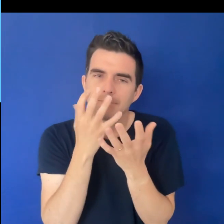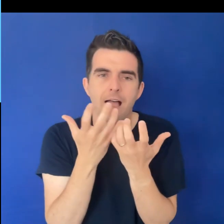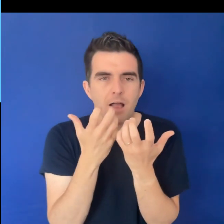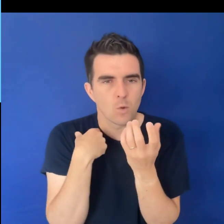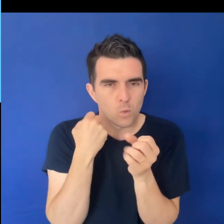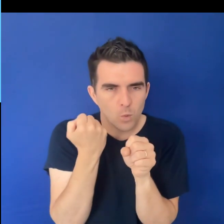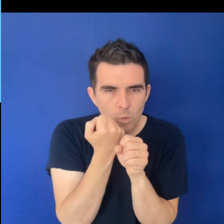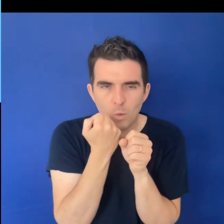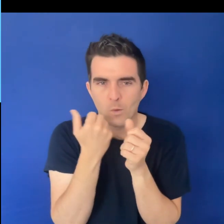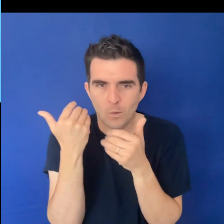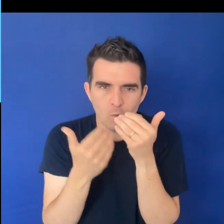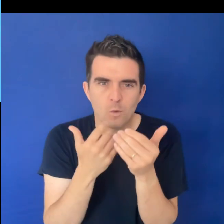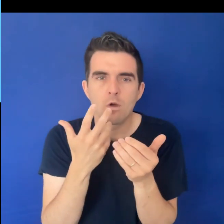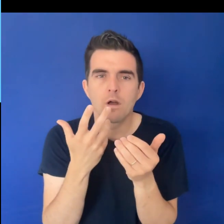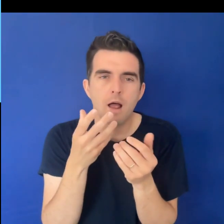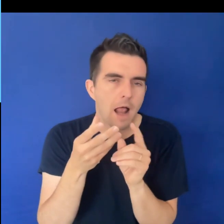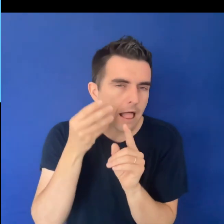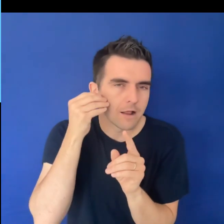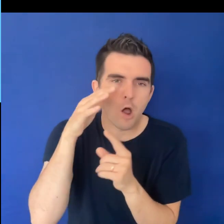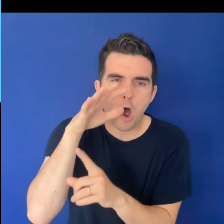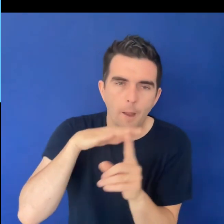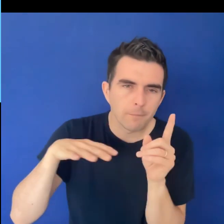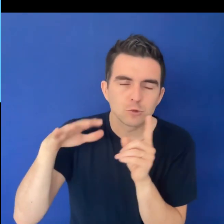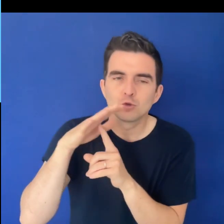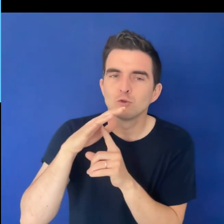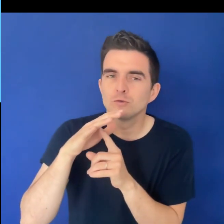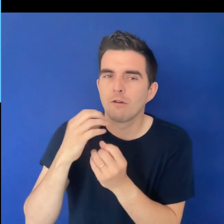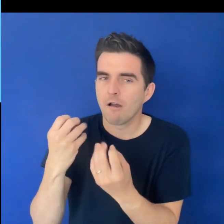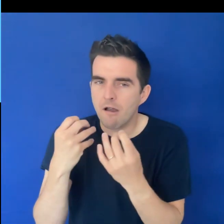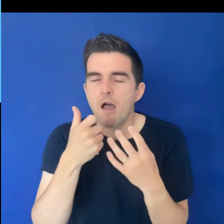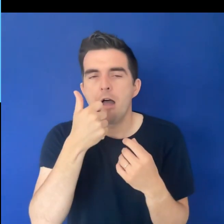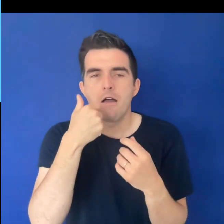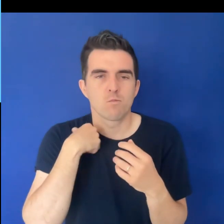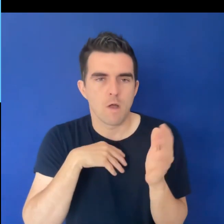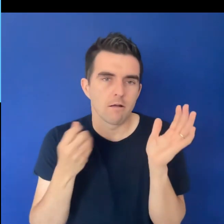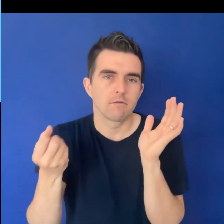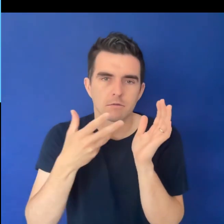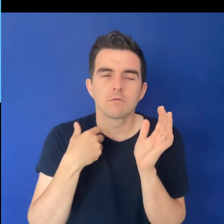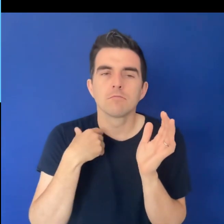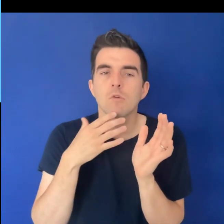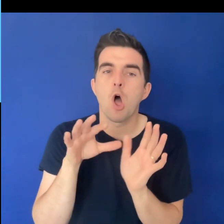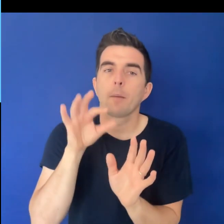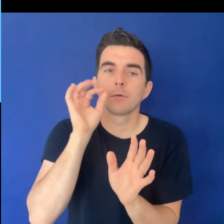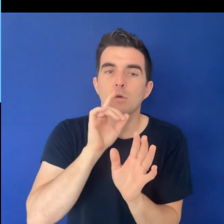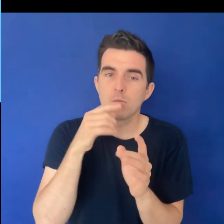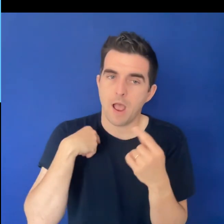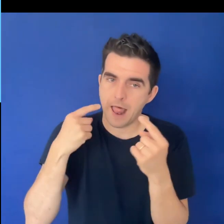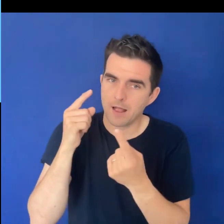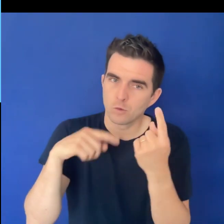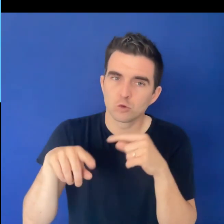That effort starts with us listening to our community. You asked us to add an option to allow players to sponge trinkets